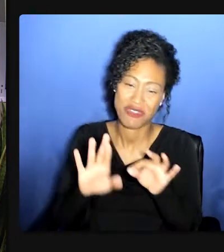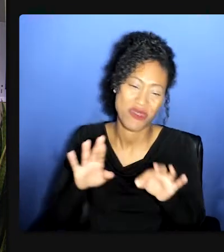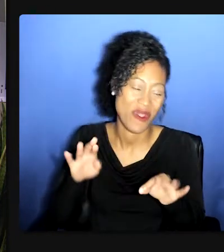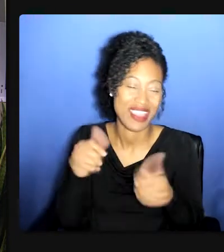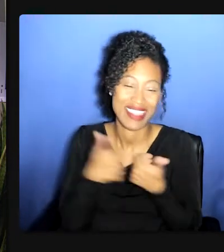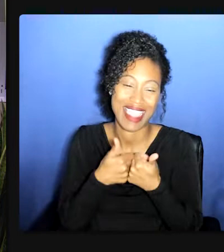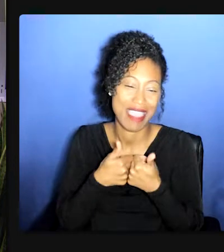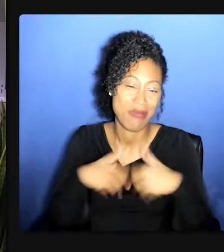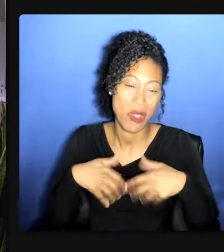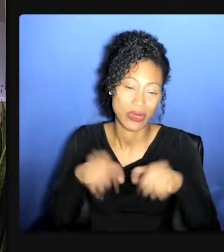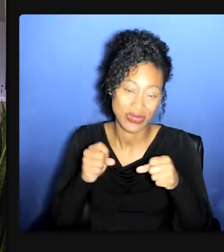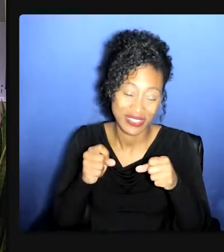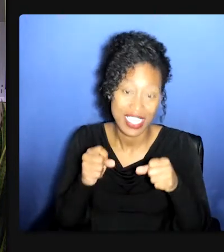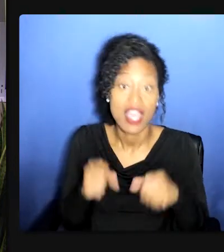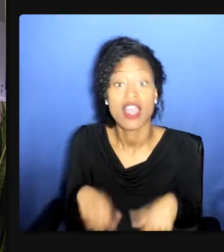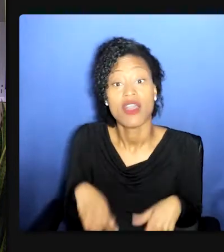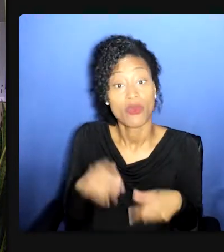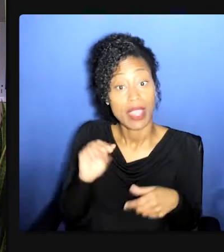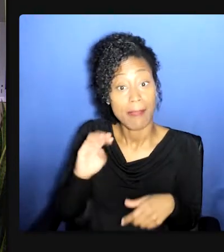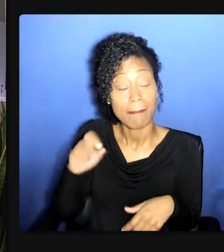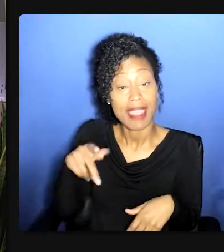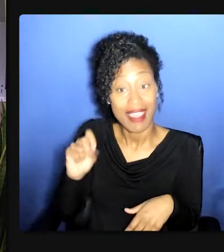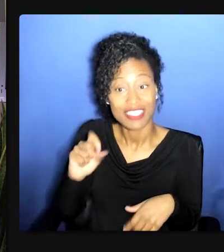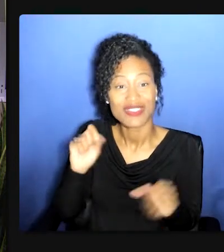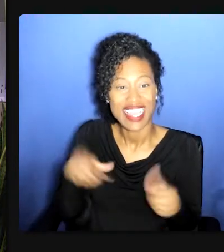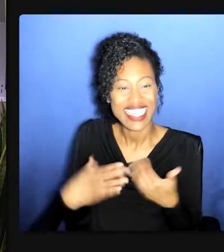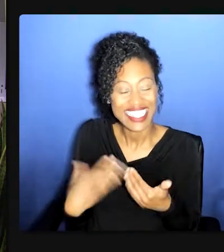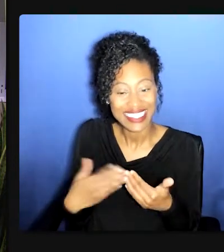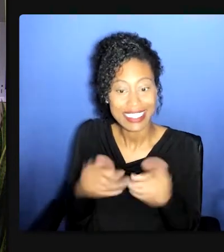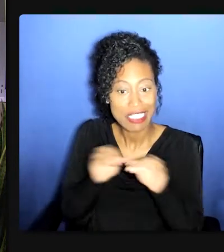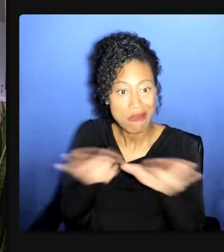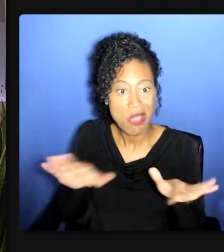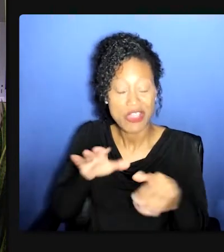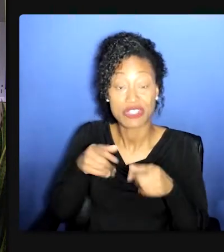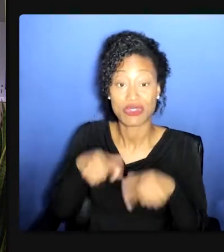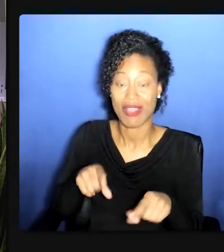With MPS you can easily deploy your game servers on Azure Datacenters.